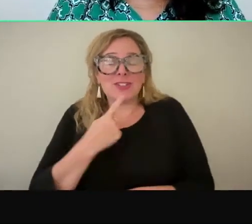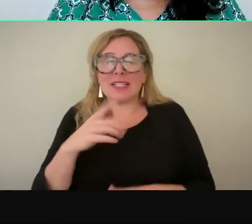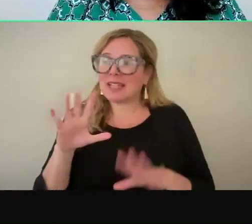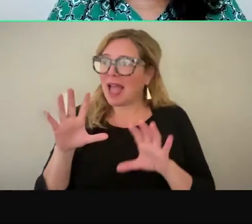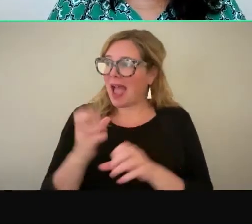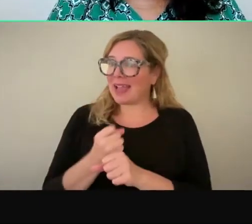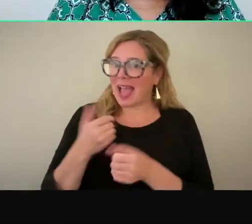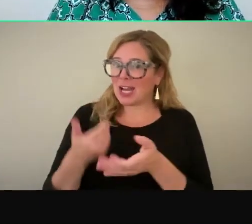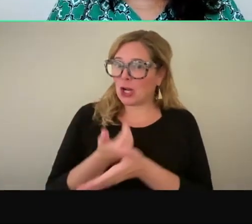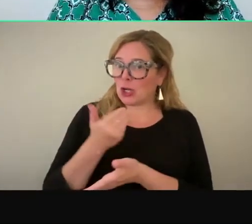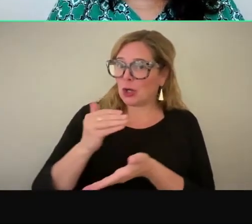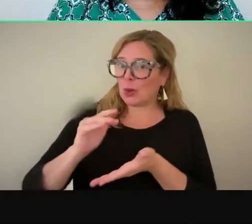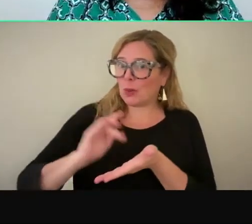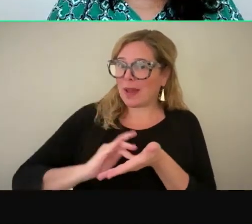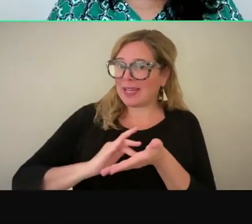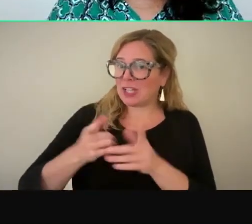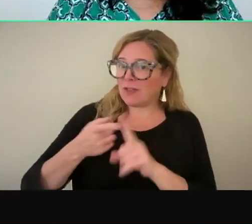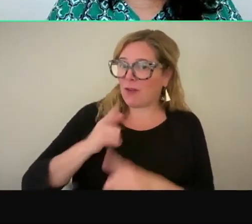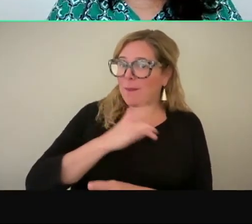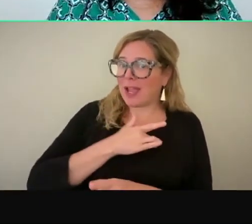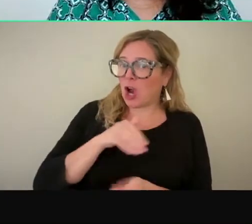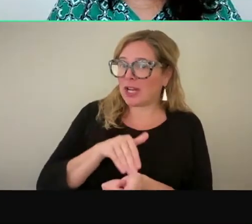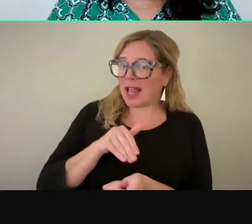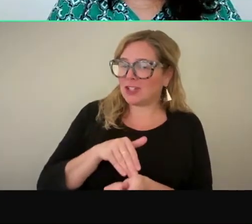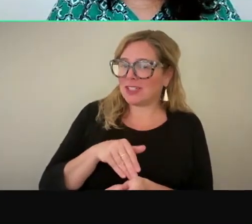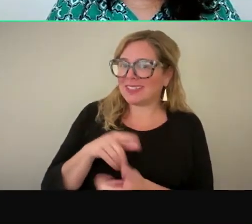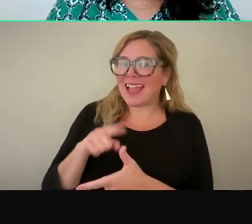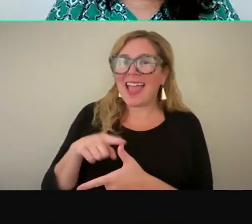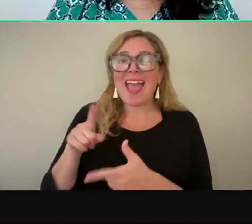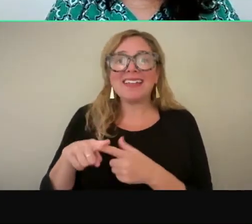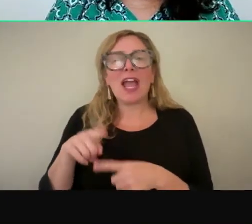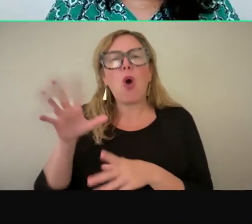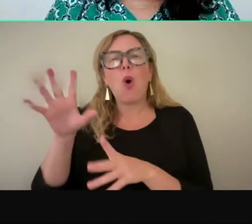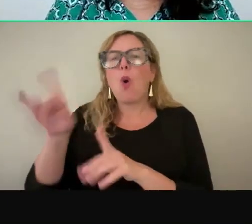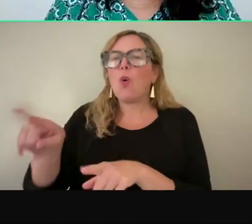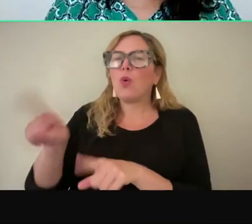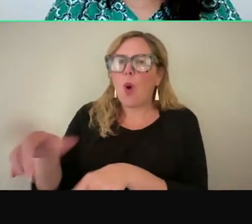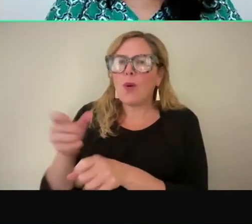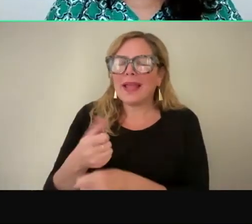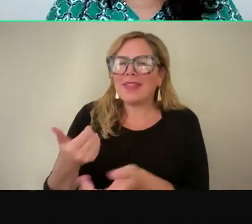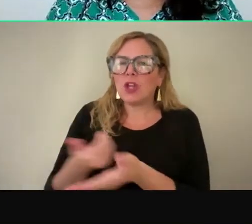the bottle and show me. And have them just hold it right up to the camera and you can read the label.